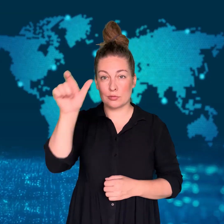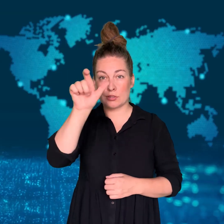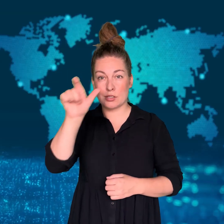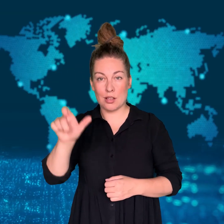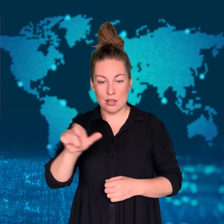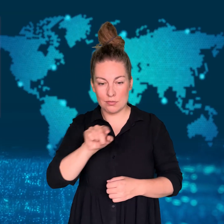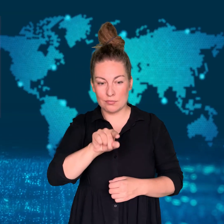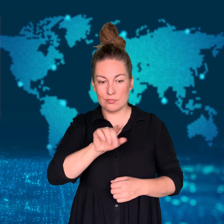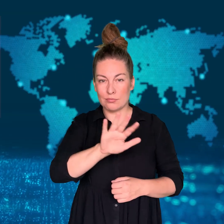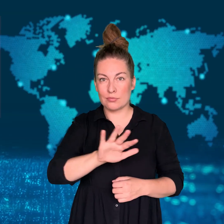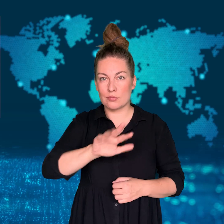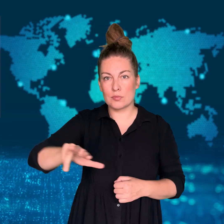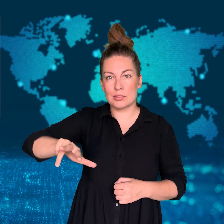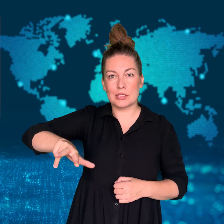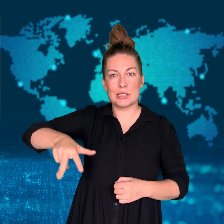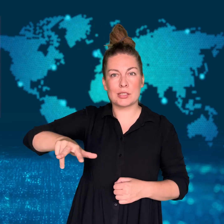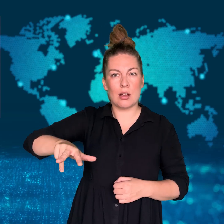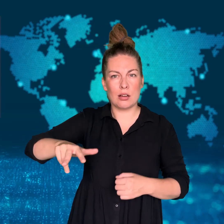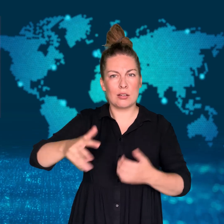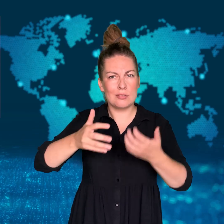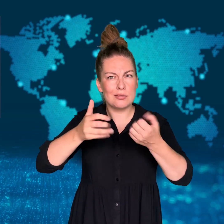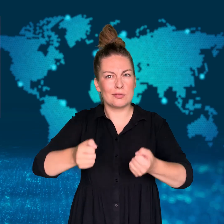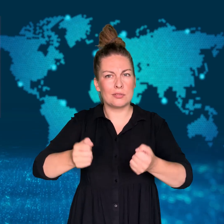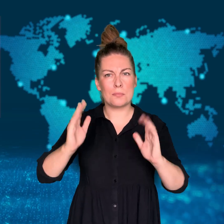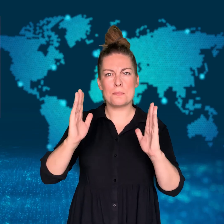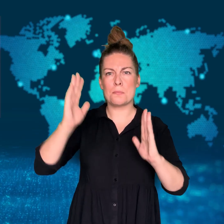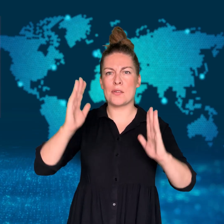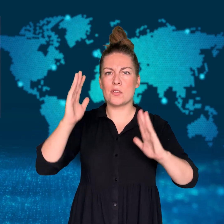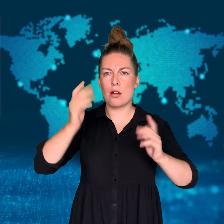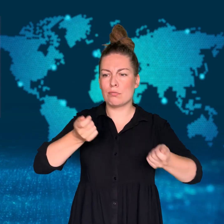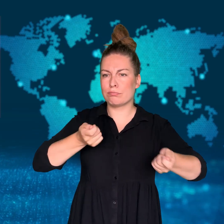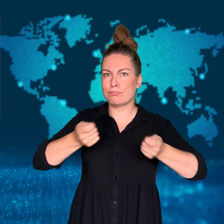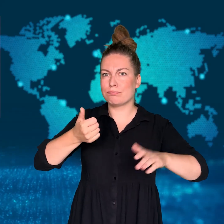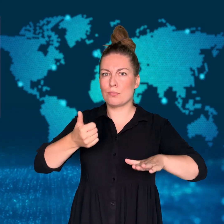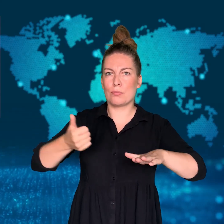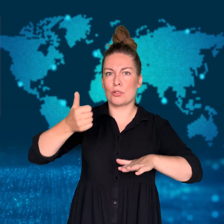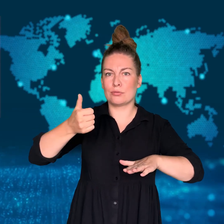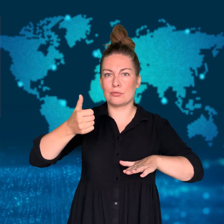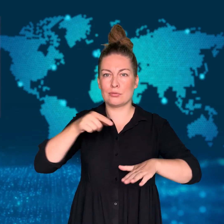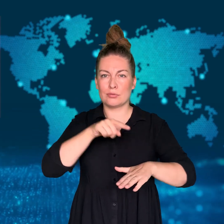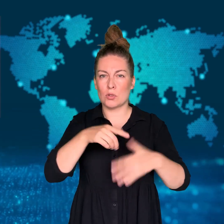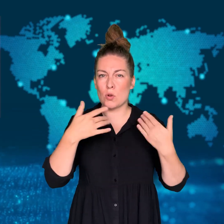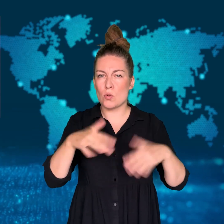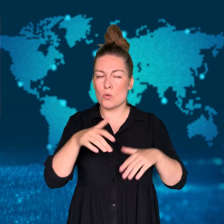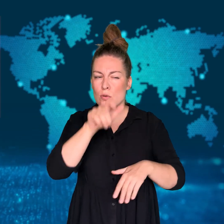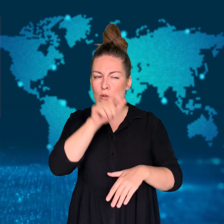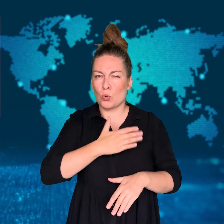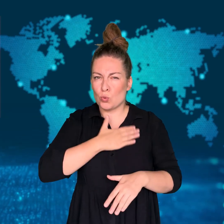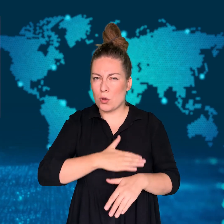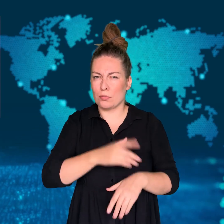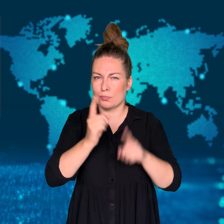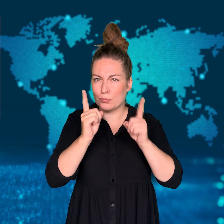[MONIKA]: A Sicilian mafia boss has died in custody